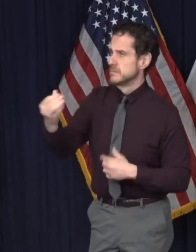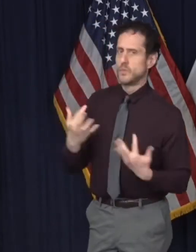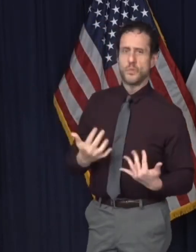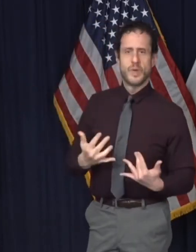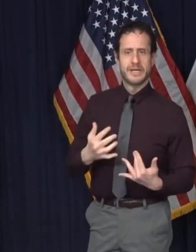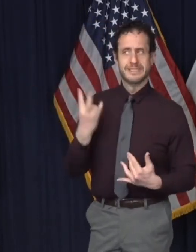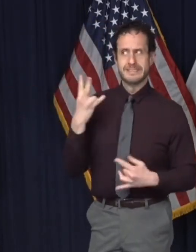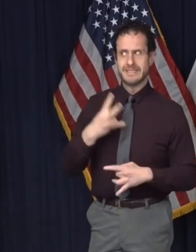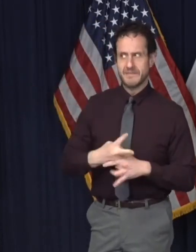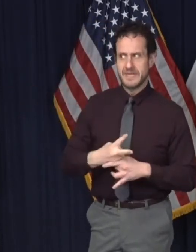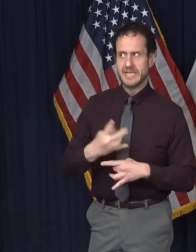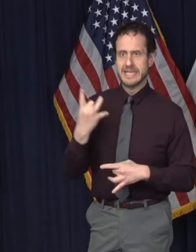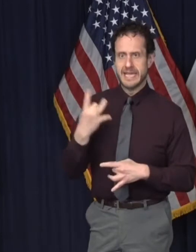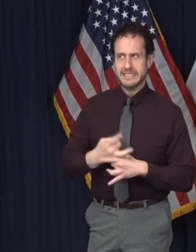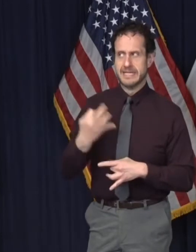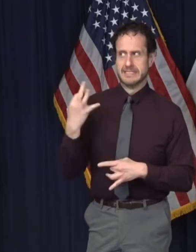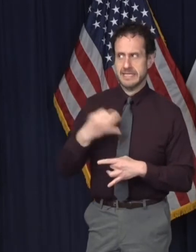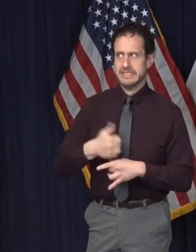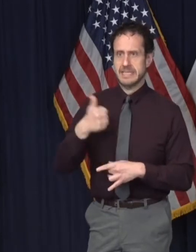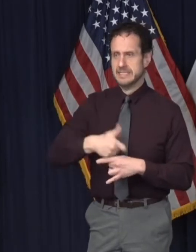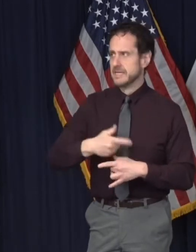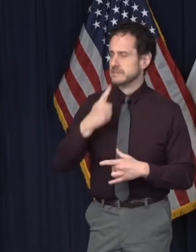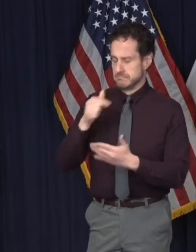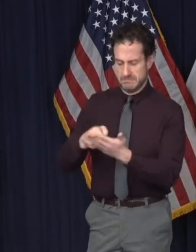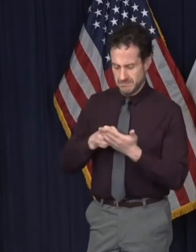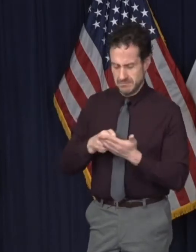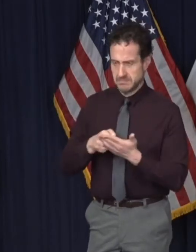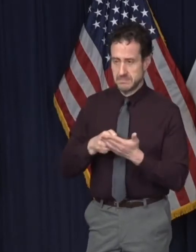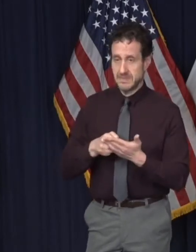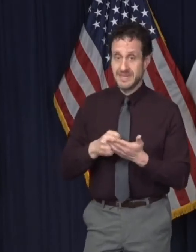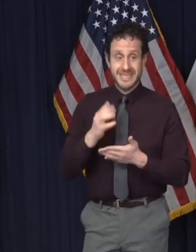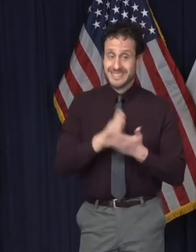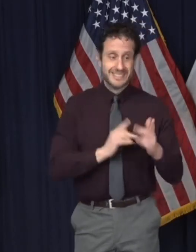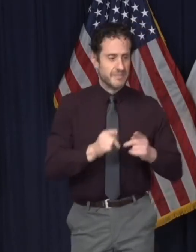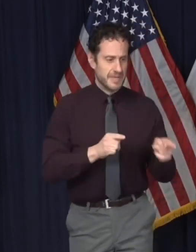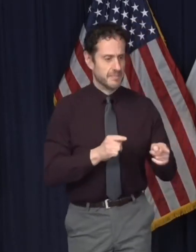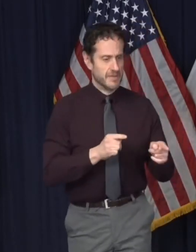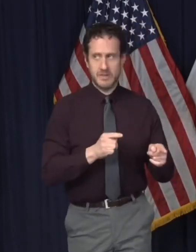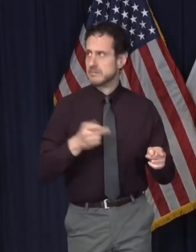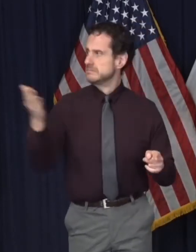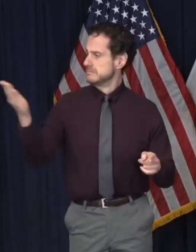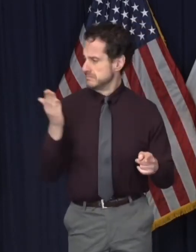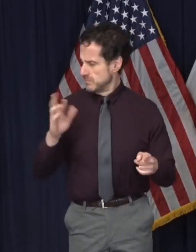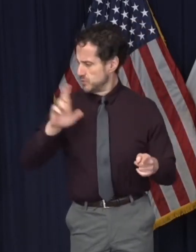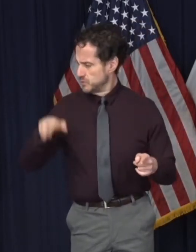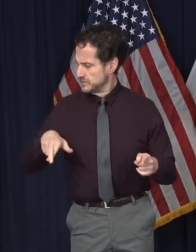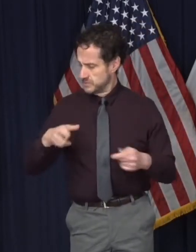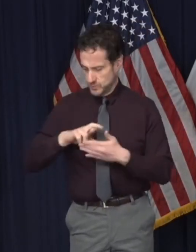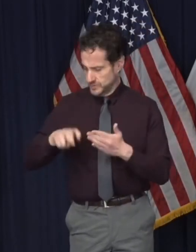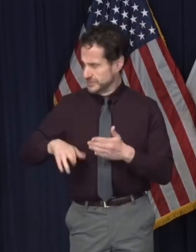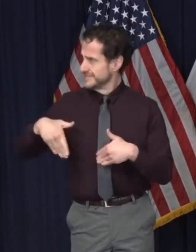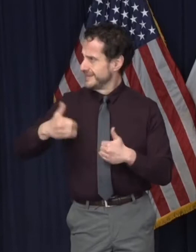THE PROBLEM IS THOSE LABS TAKE SEVEN TO TEN DAYS TO PRODUCE A RESULT. PEOPLE CAN END UP ON A VENTILATOR BEFORE THEY EVER GET